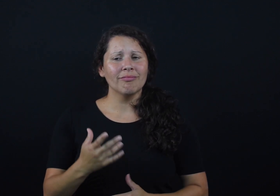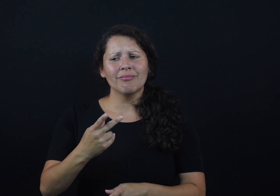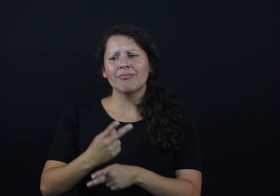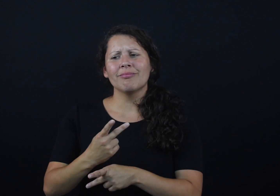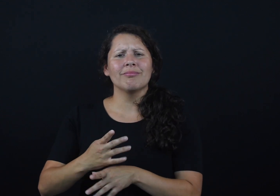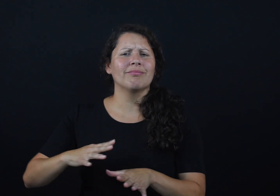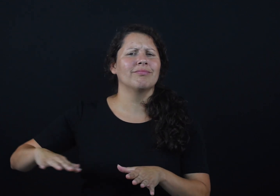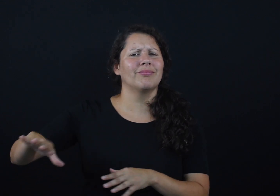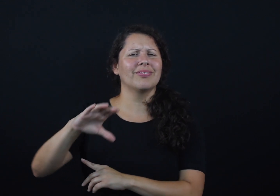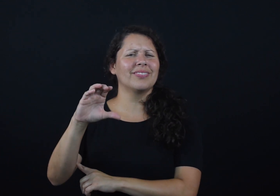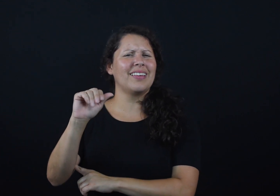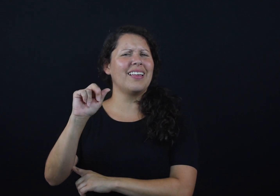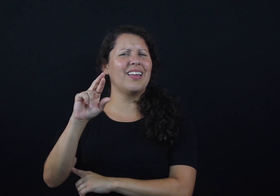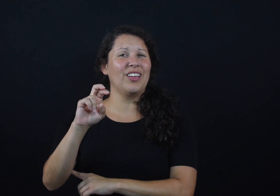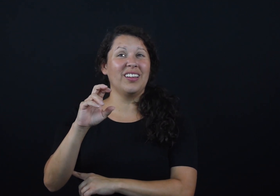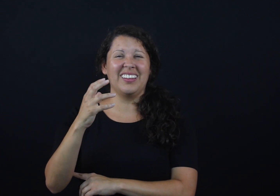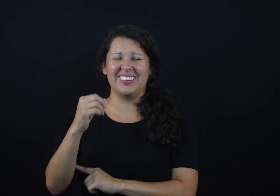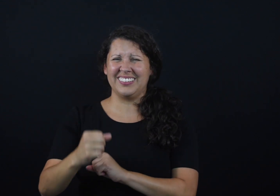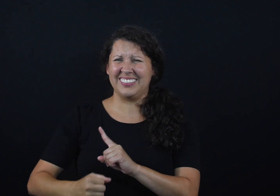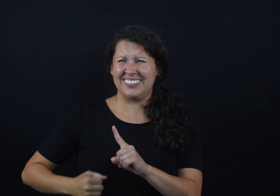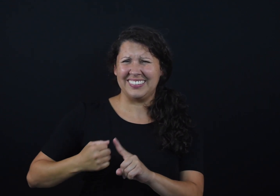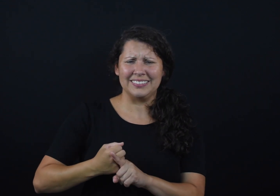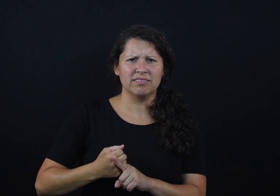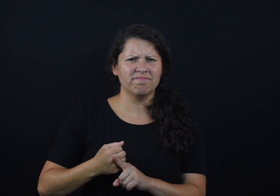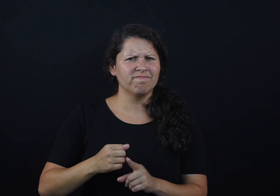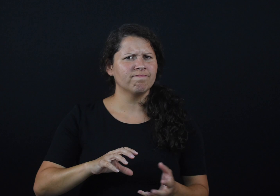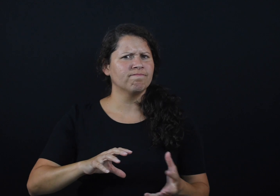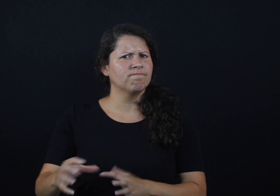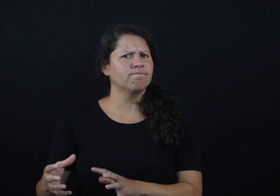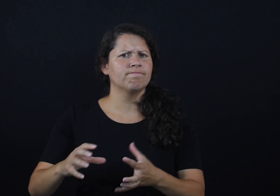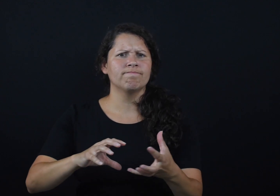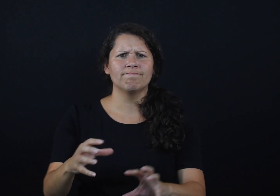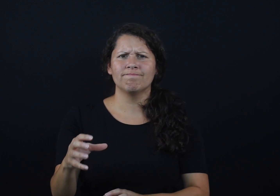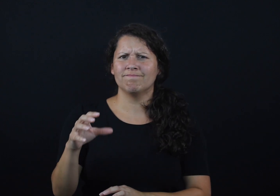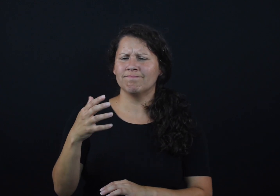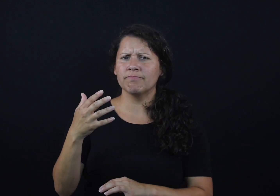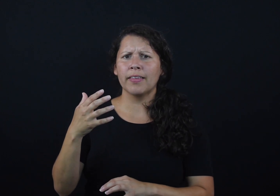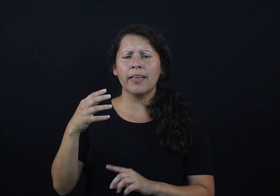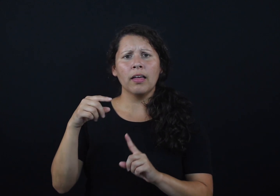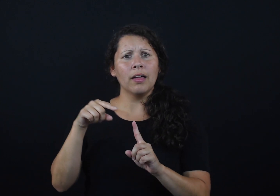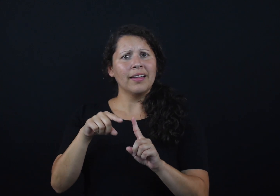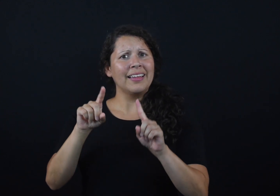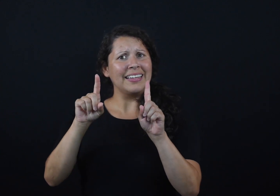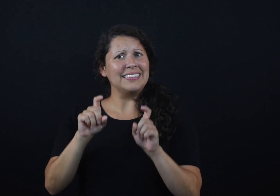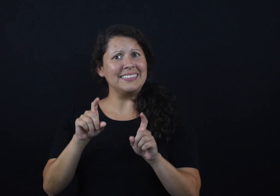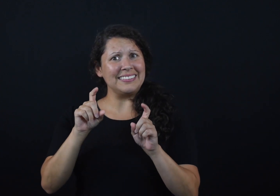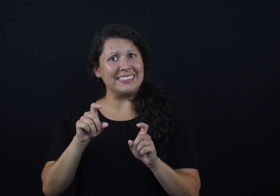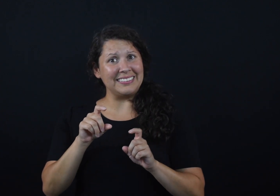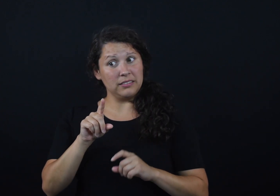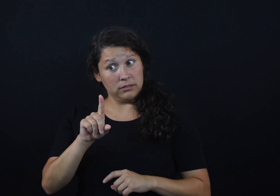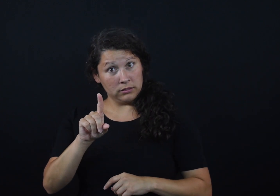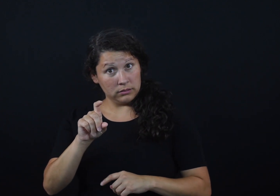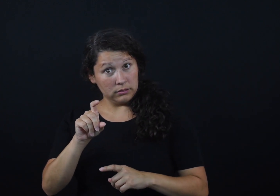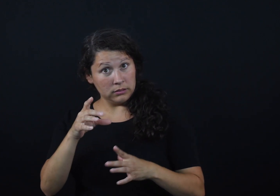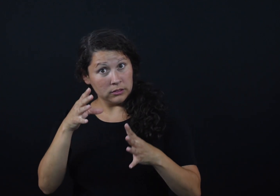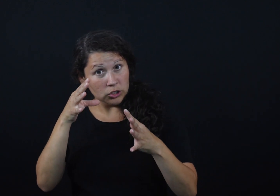Impact of disruptions in care, testing yet to be determined as 2020 data